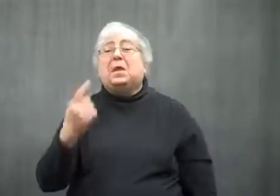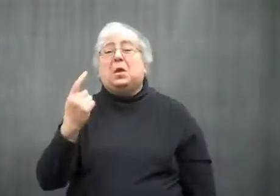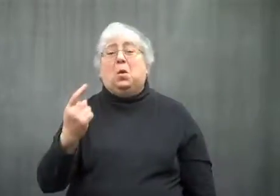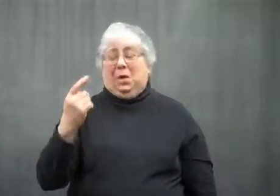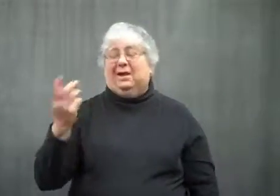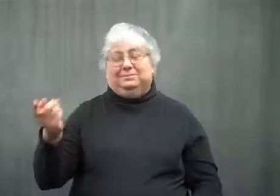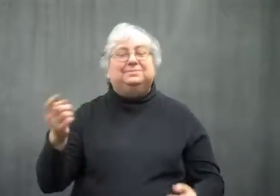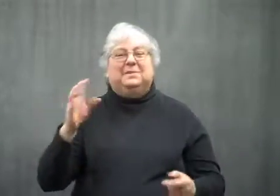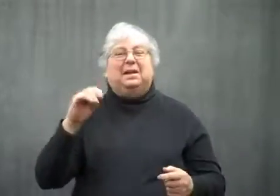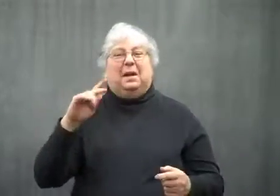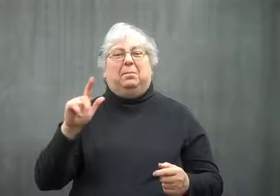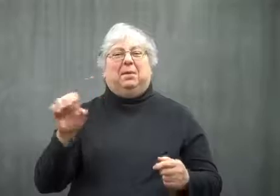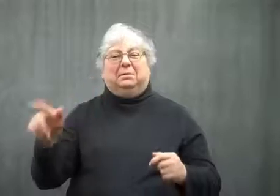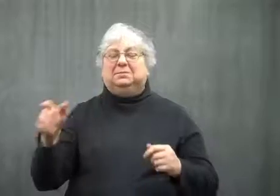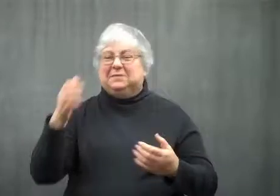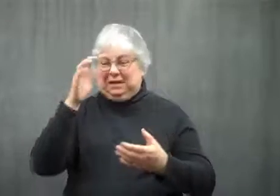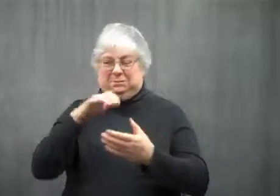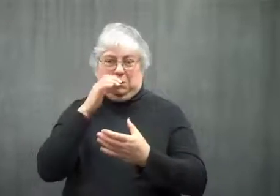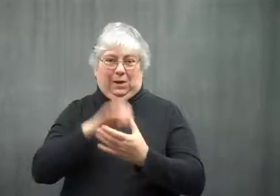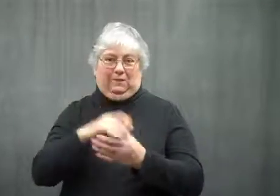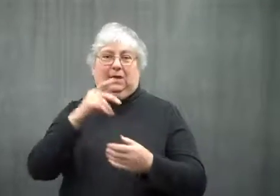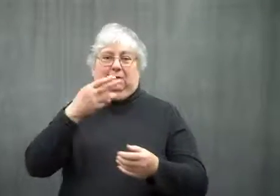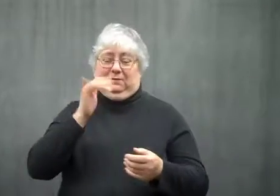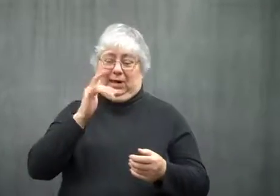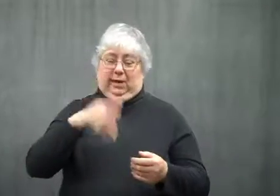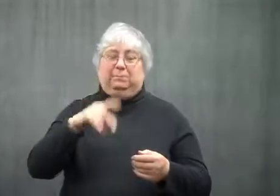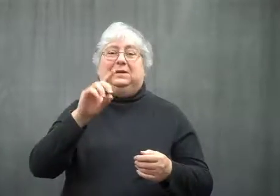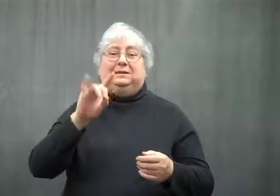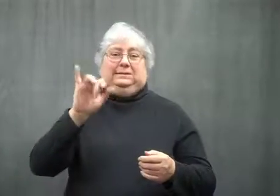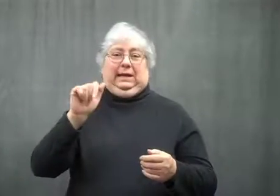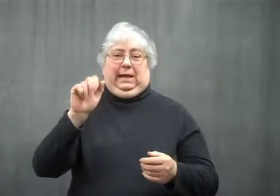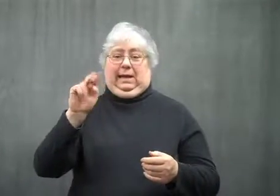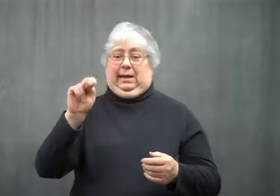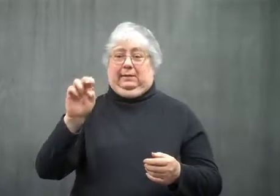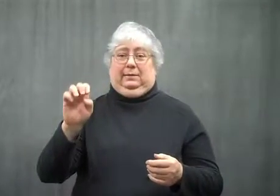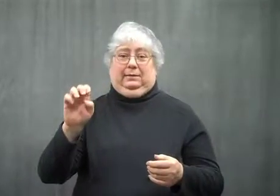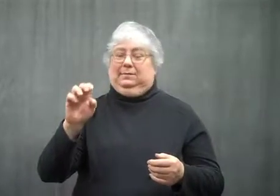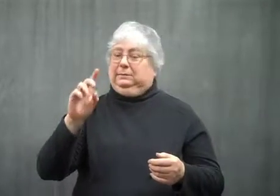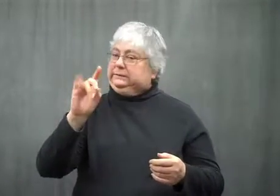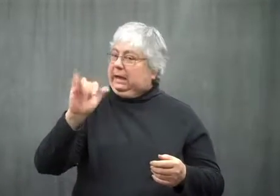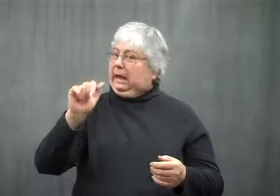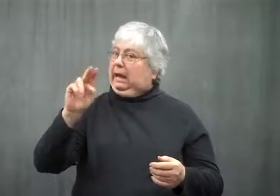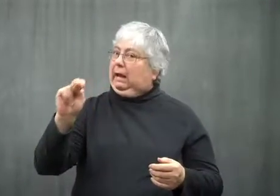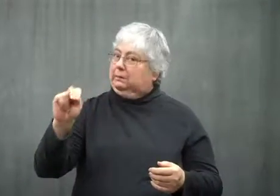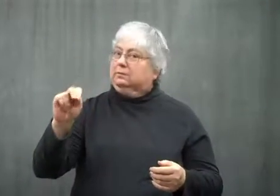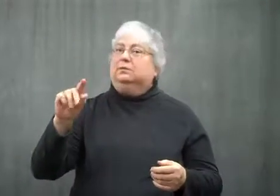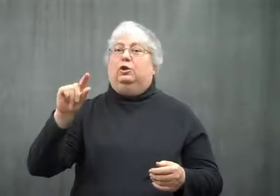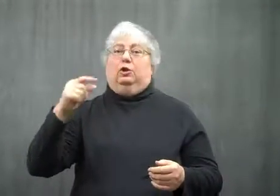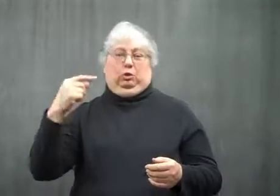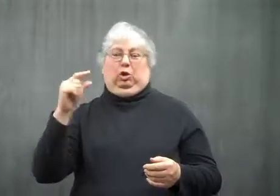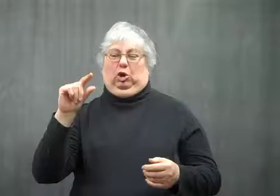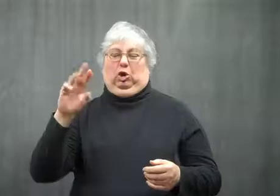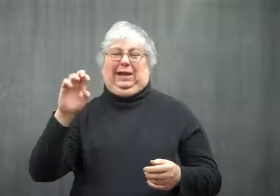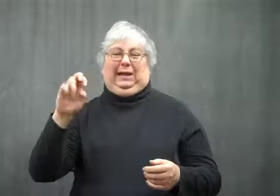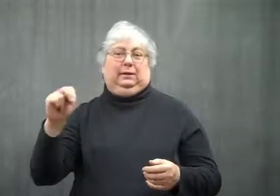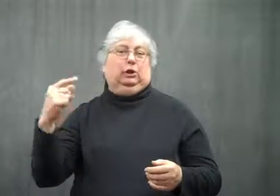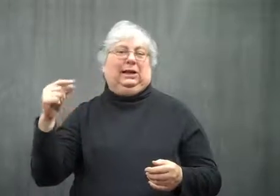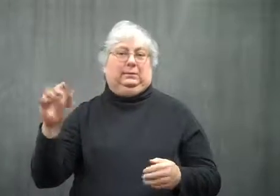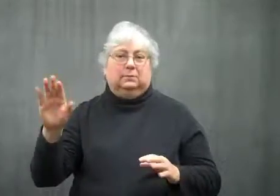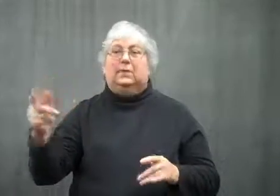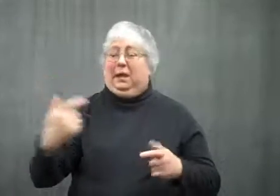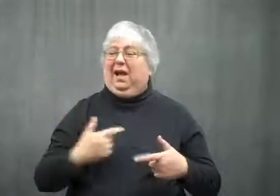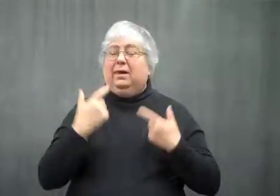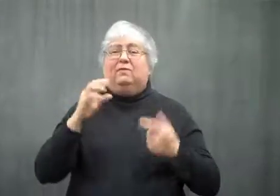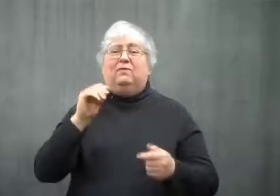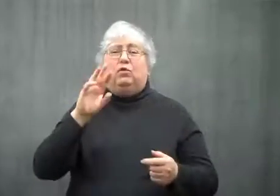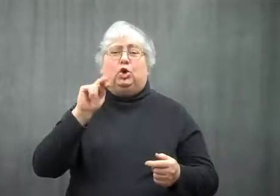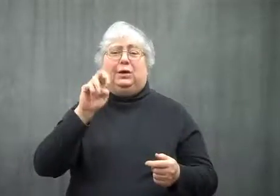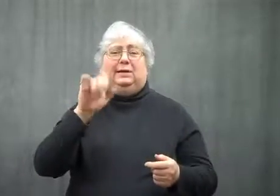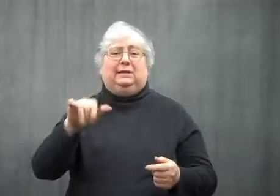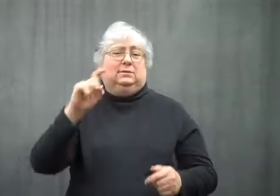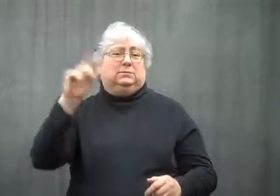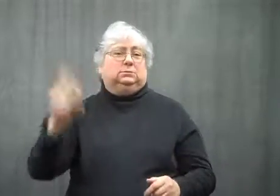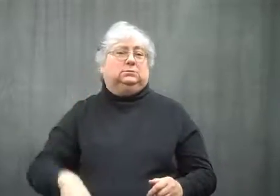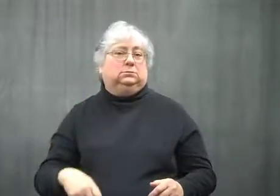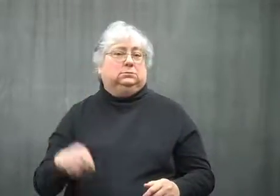Phillip and Diann Green live in Forney, Texas.